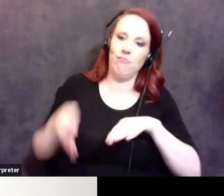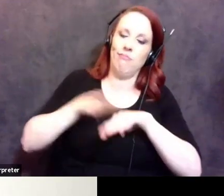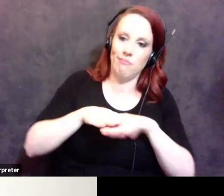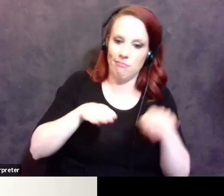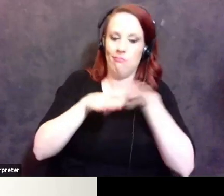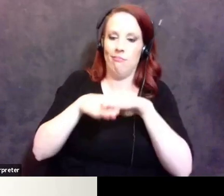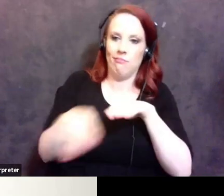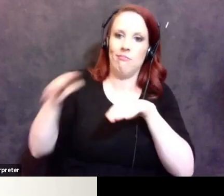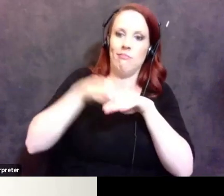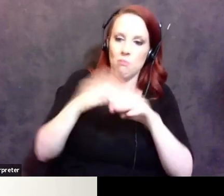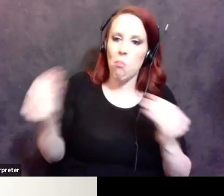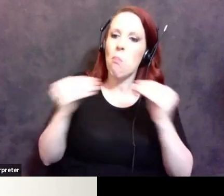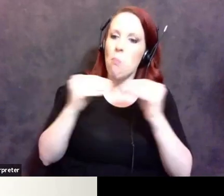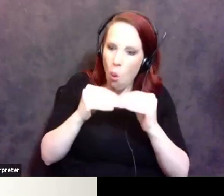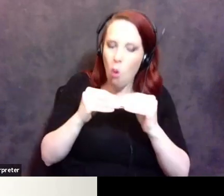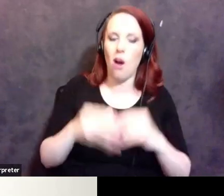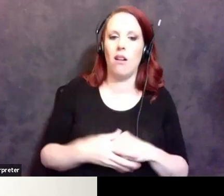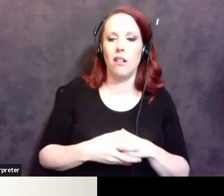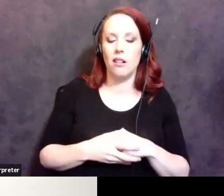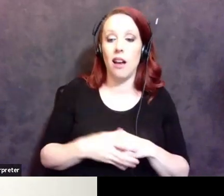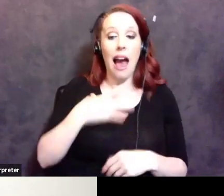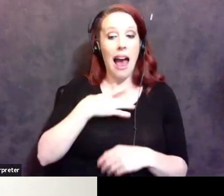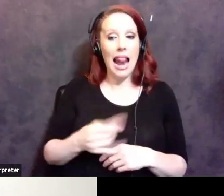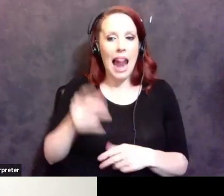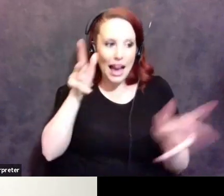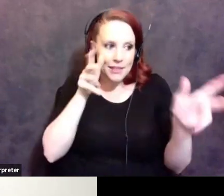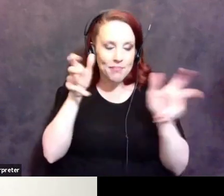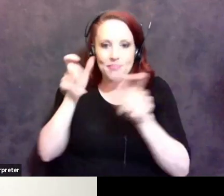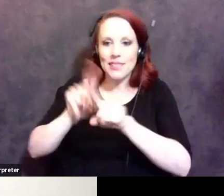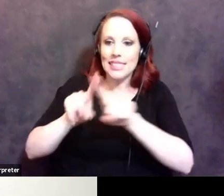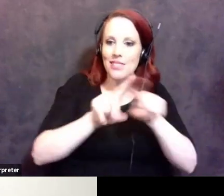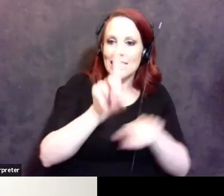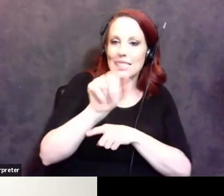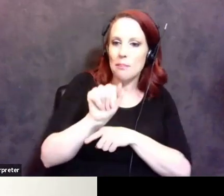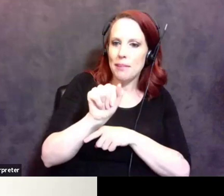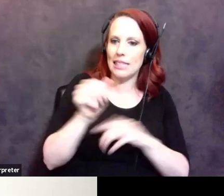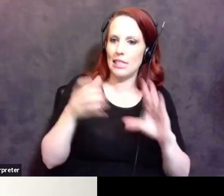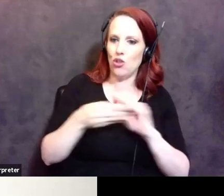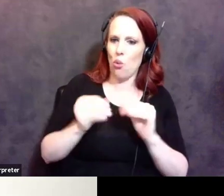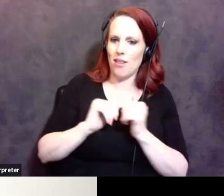disability origin stories because they are so different and really color the lens through